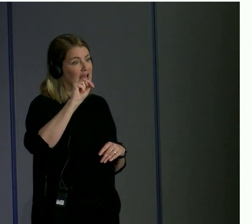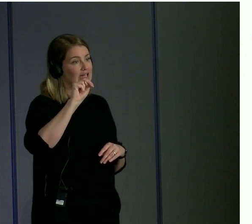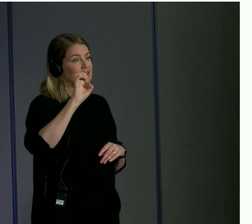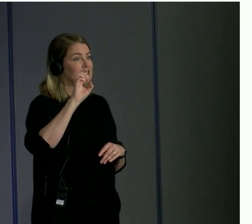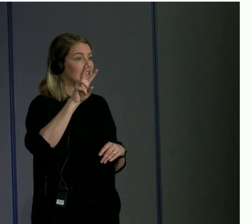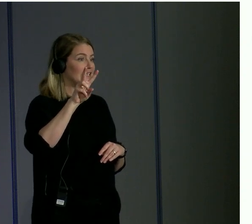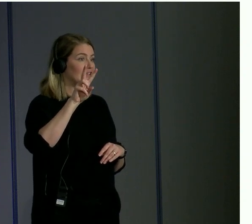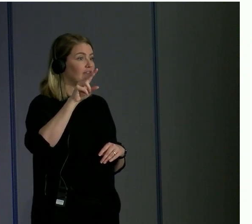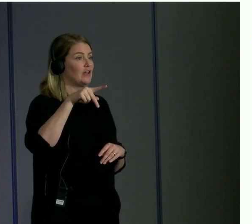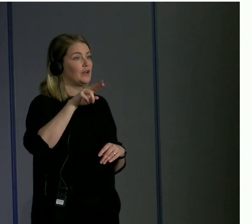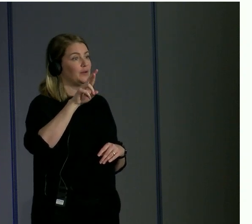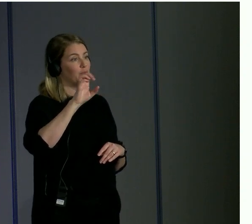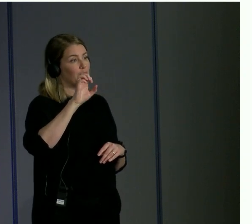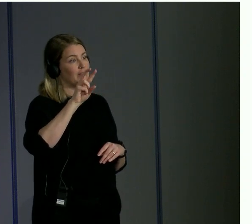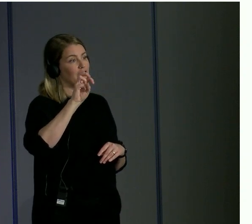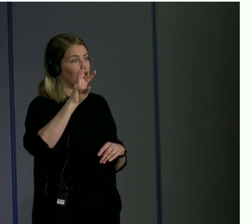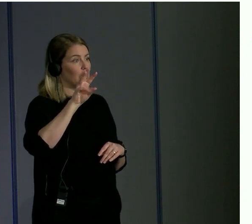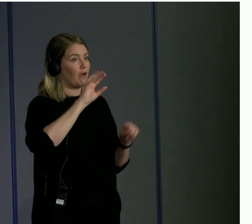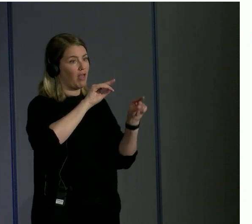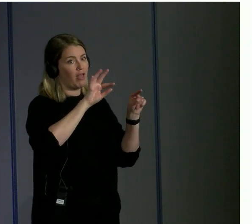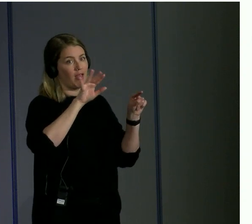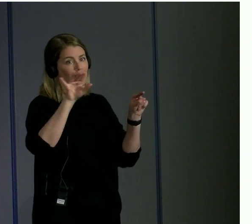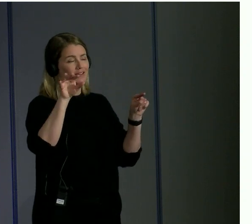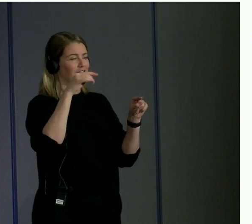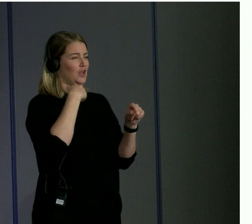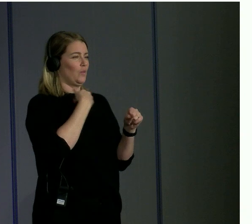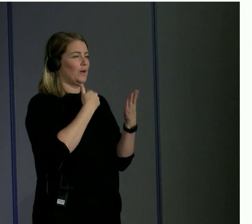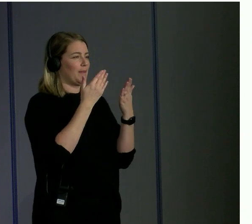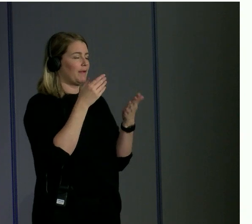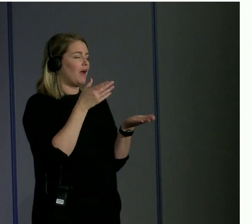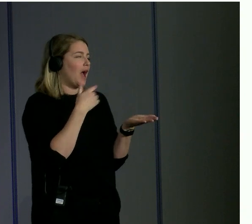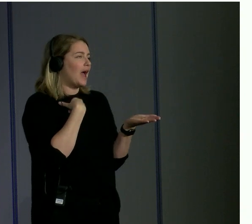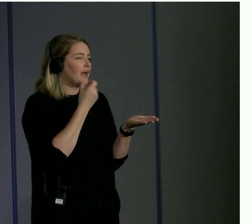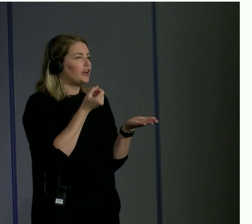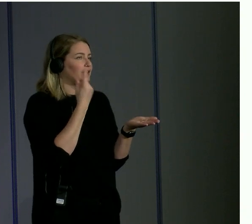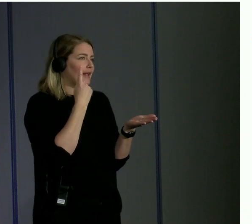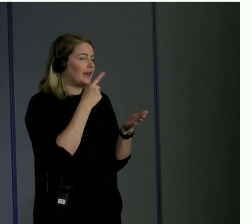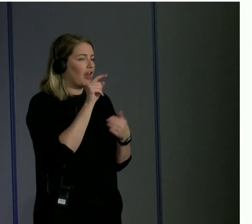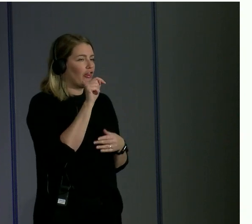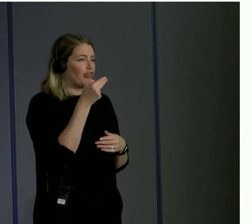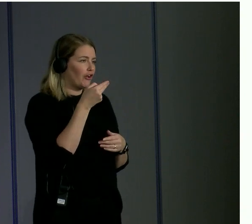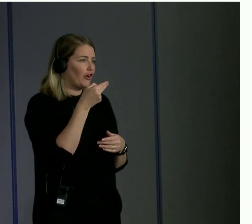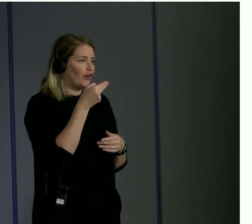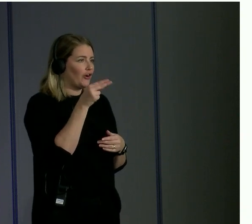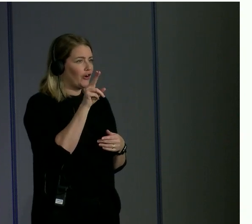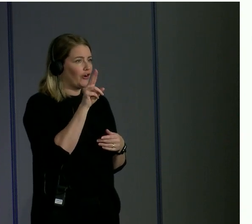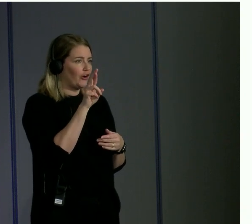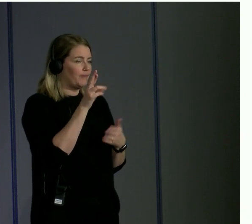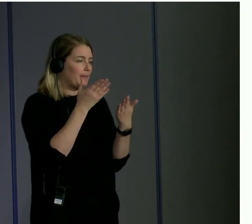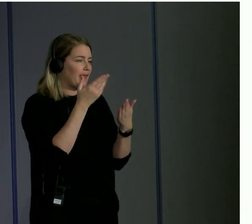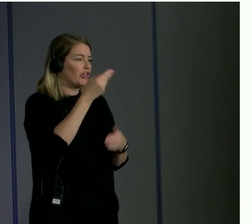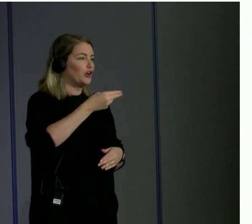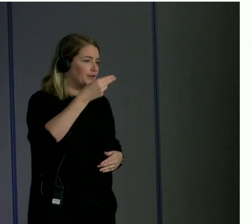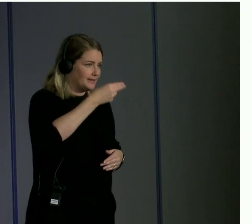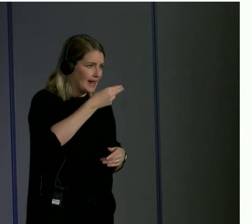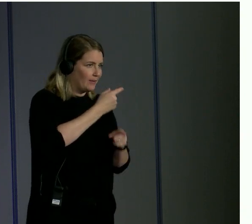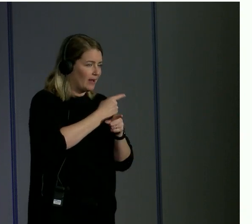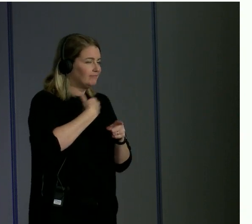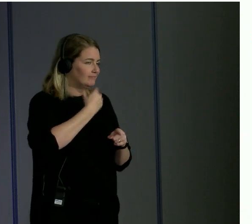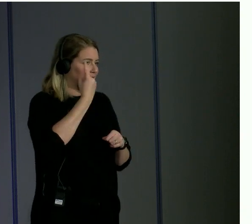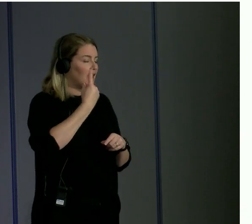and Preview. We might say I understand what Thur means. Probably Thursday. But the association